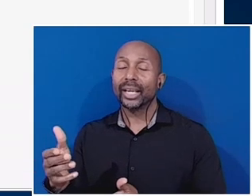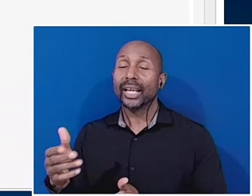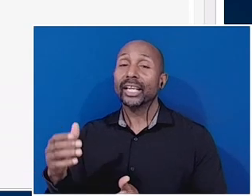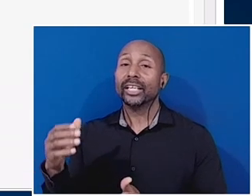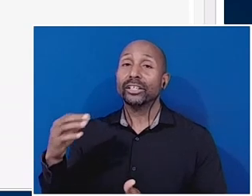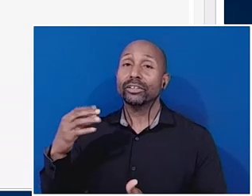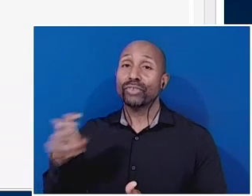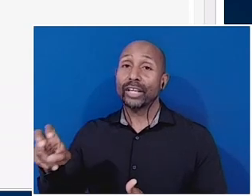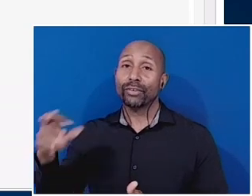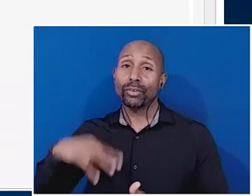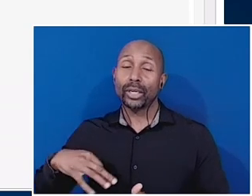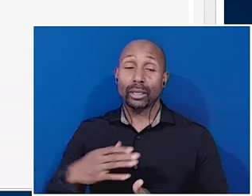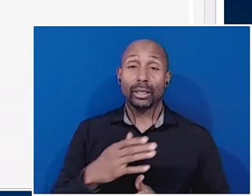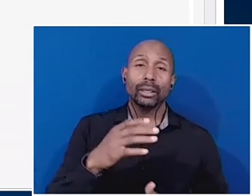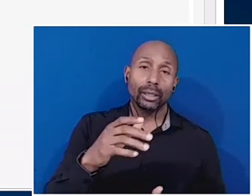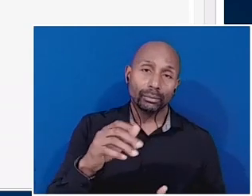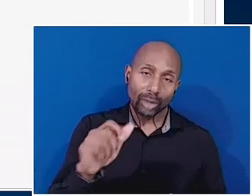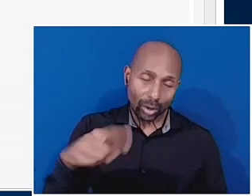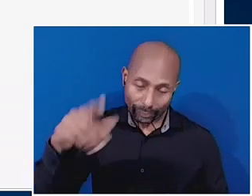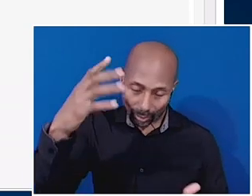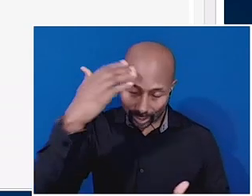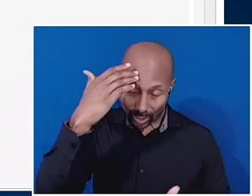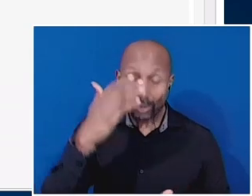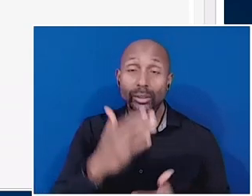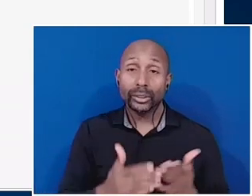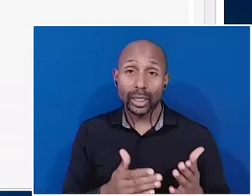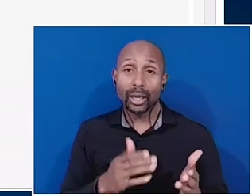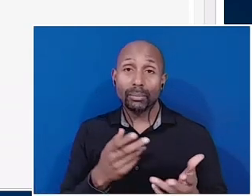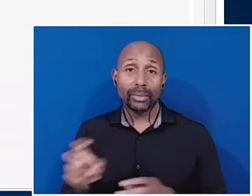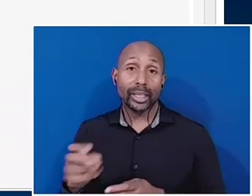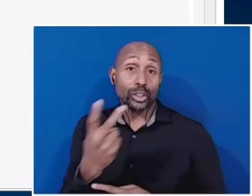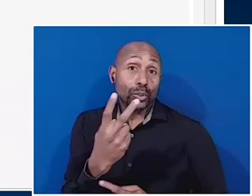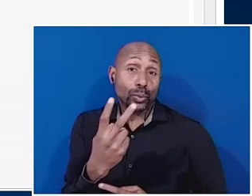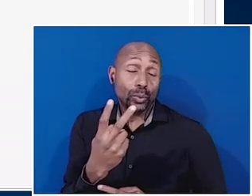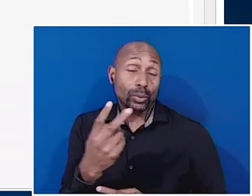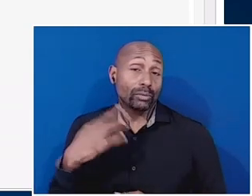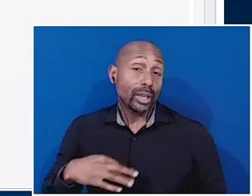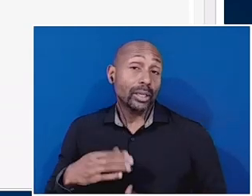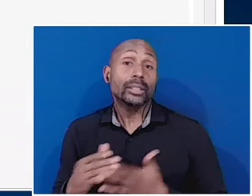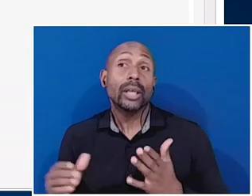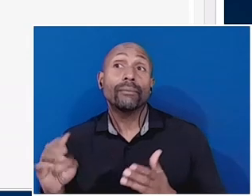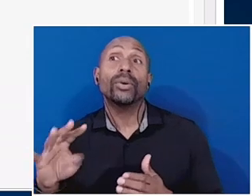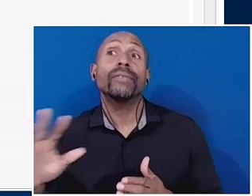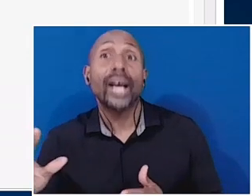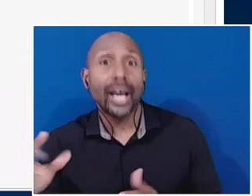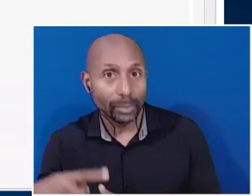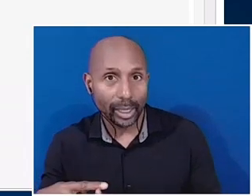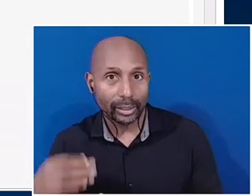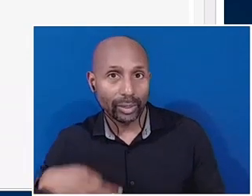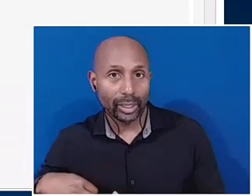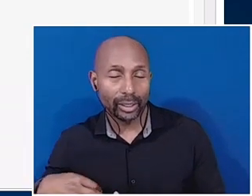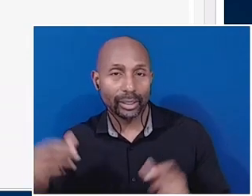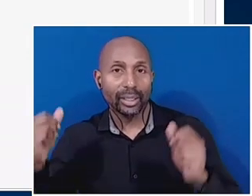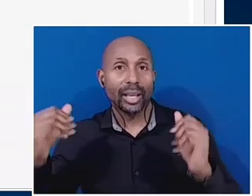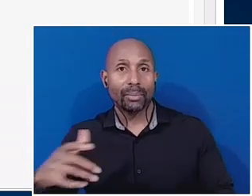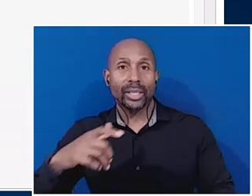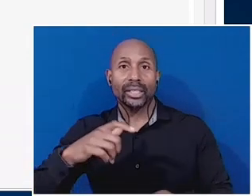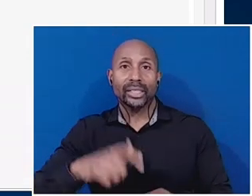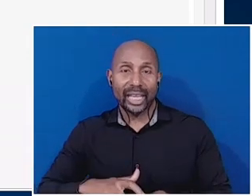bring in 45 transfer credits or more. And the amount of time it will take for those students to complete their program